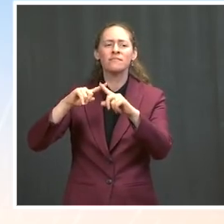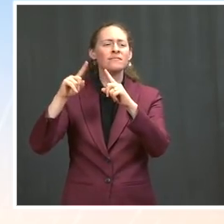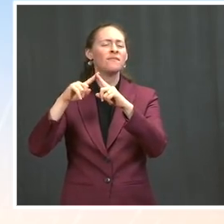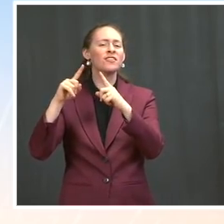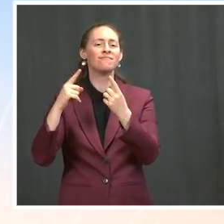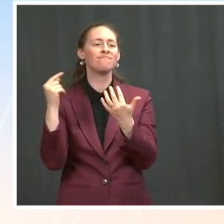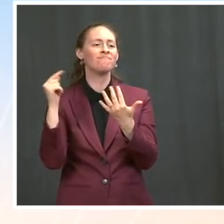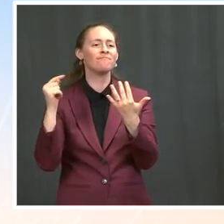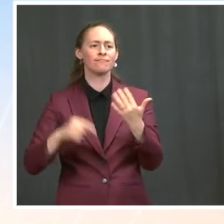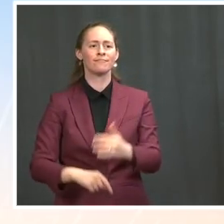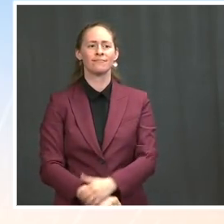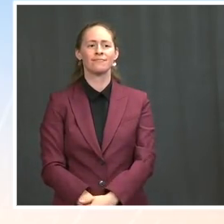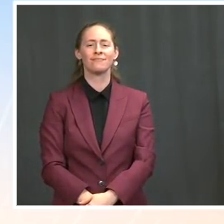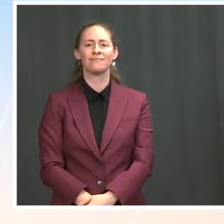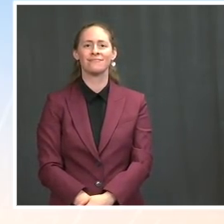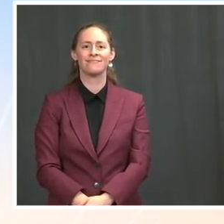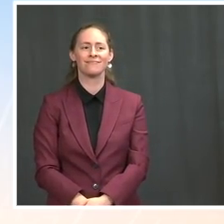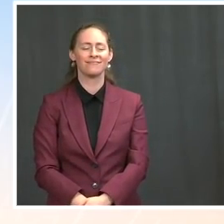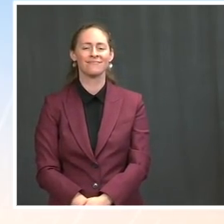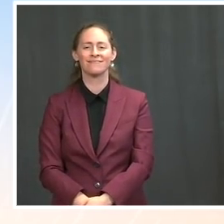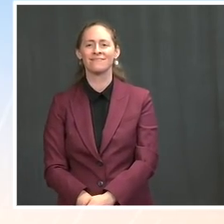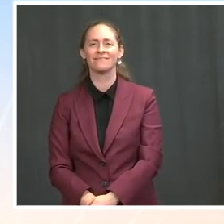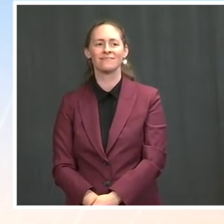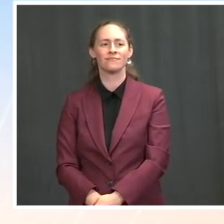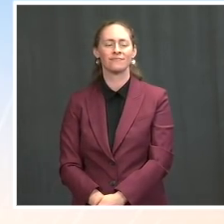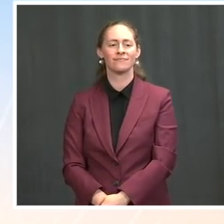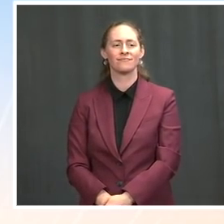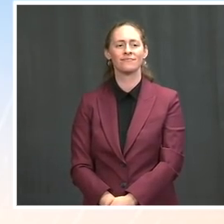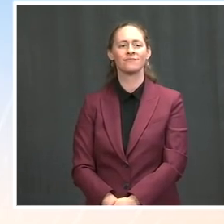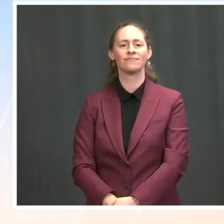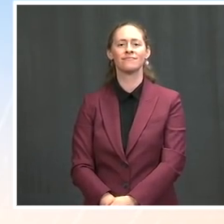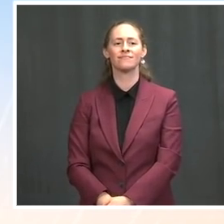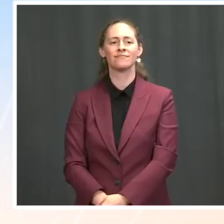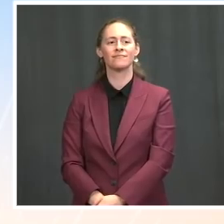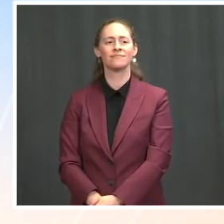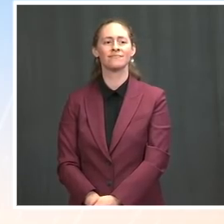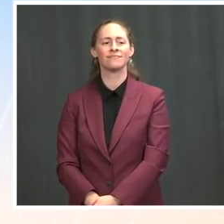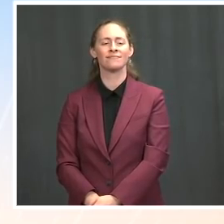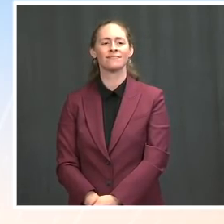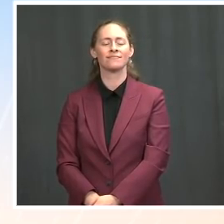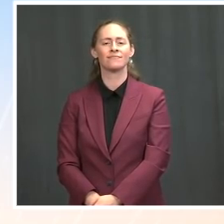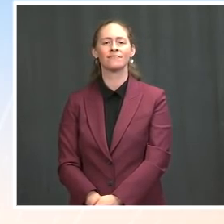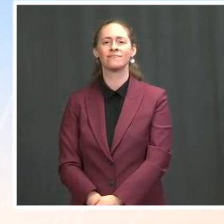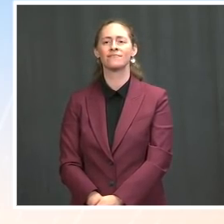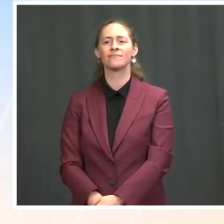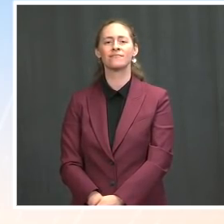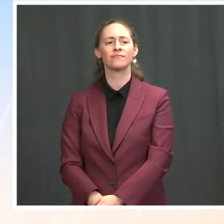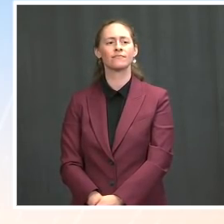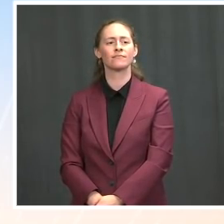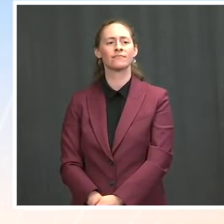The Press: Two questions. Okay, two questions. The first, on governors and governors' races.